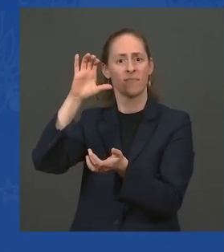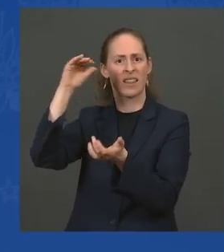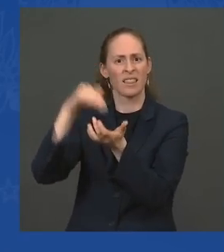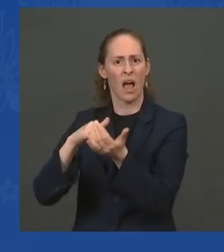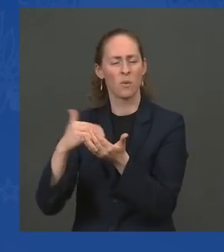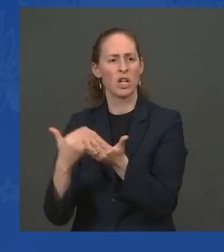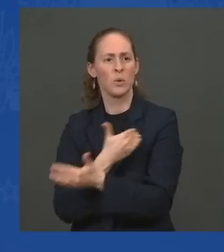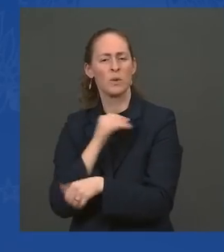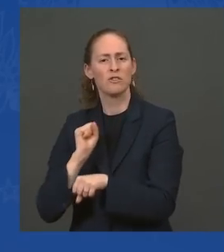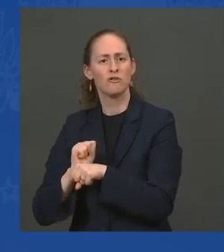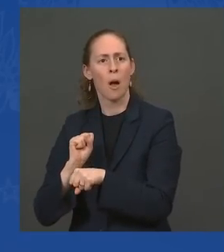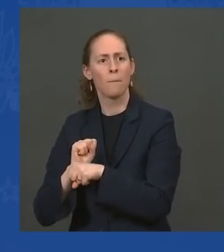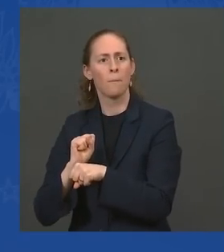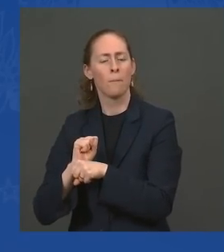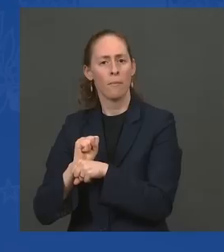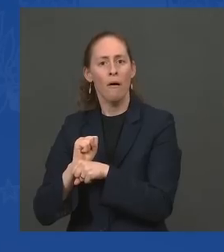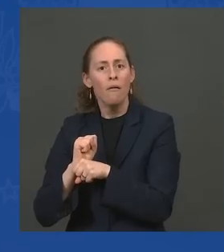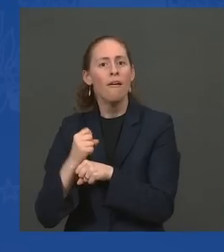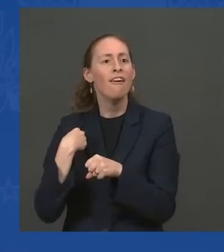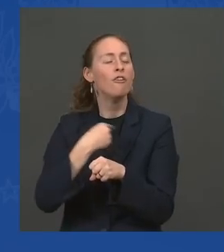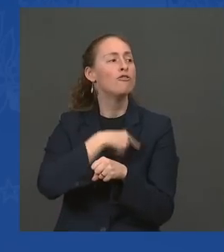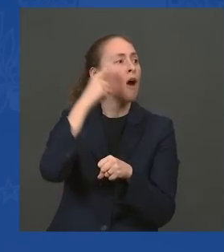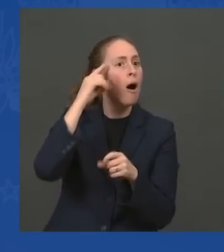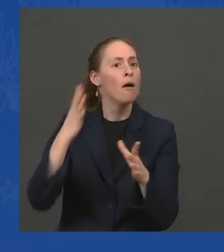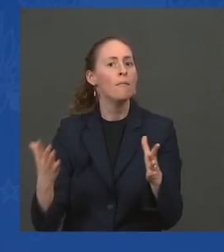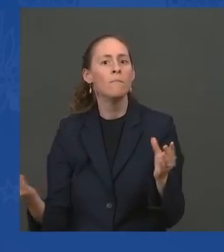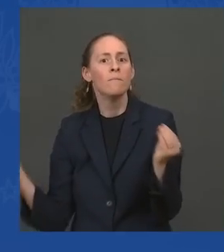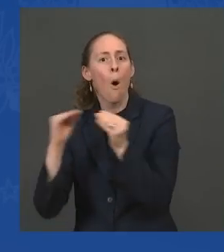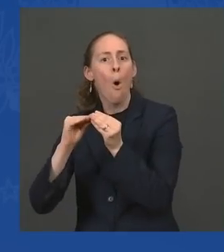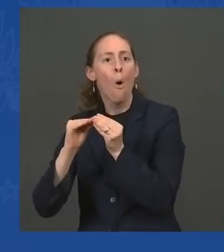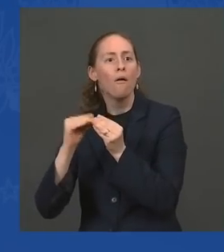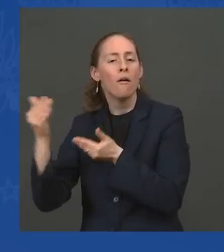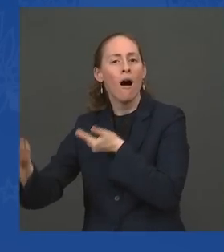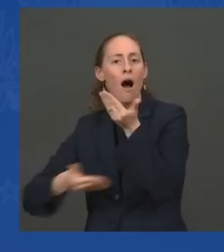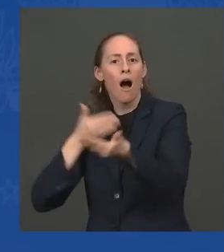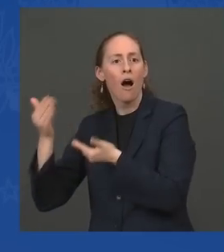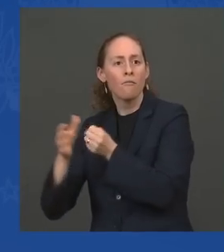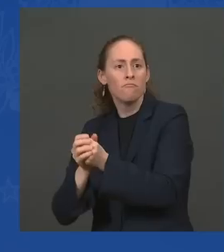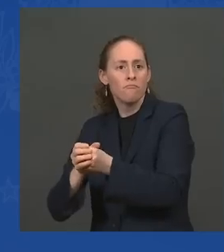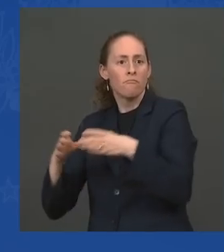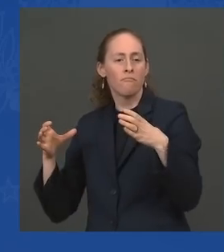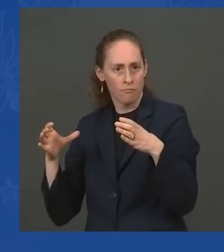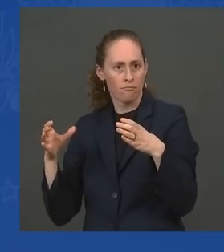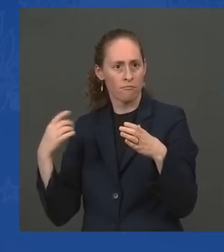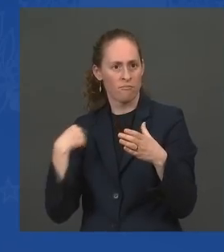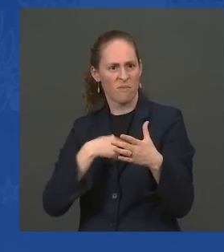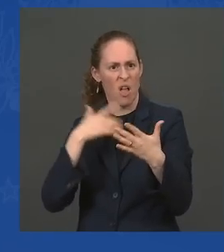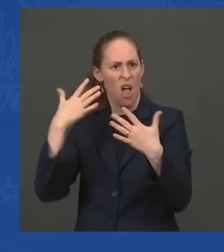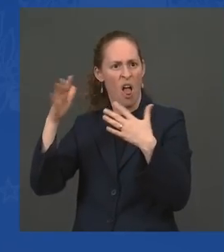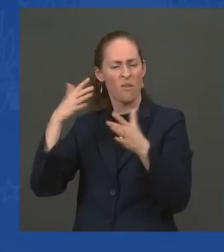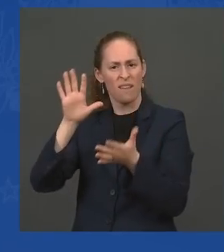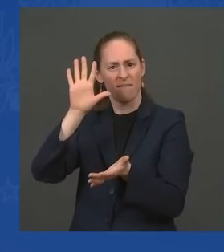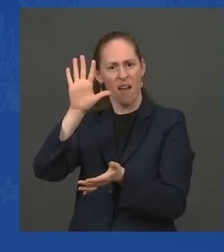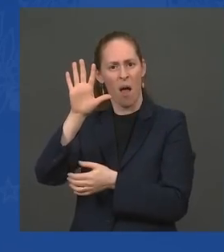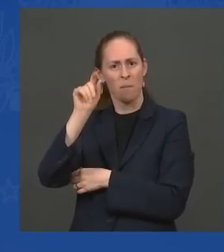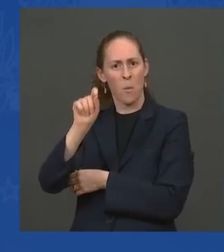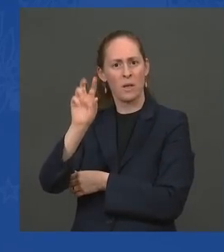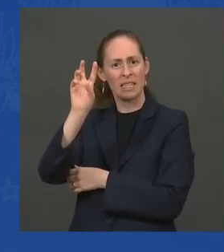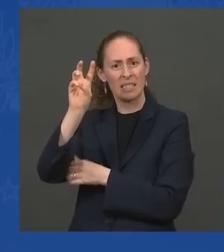than was previously reported -- -- on top of the 5.6 million we already had created and had been counted that we knew about.